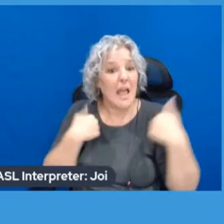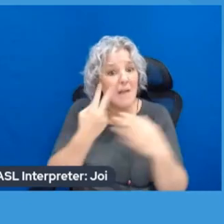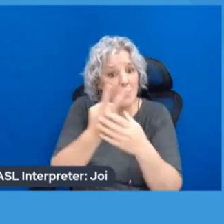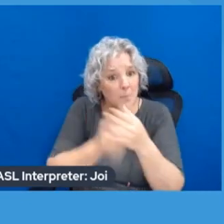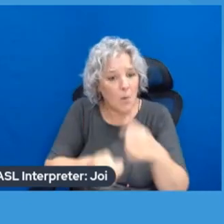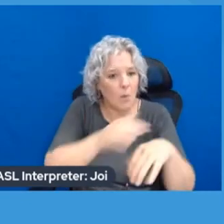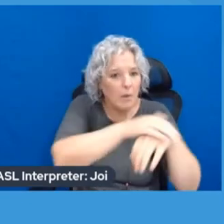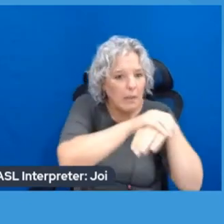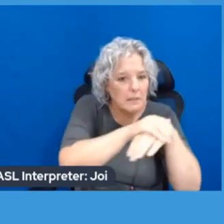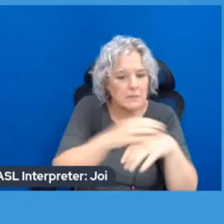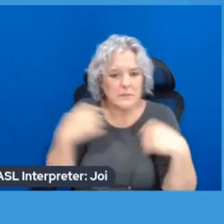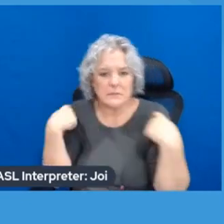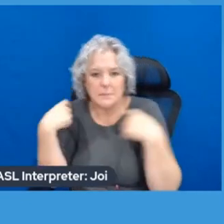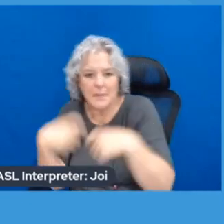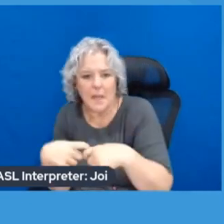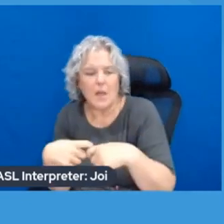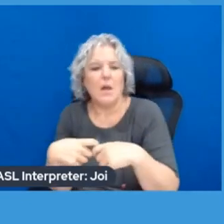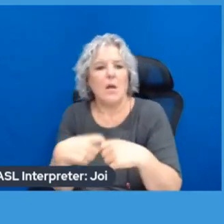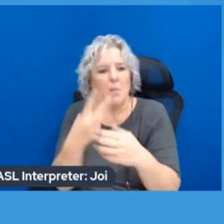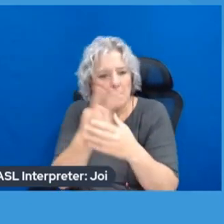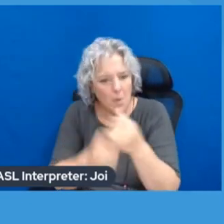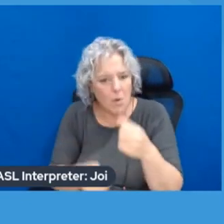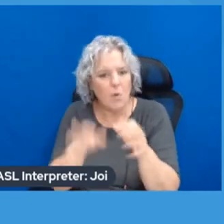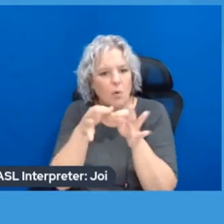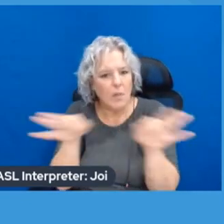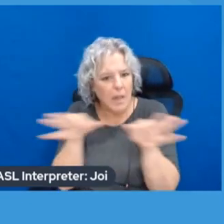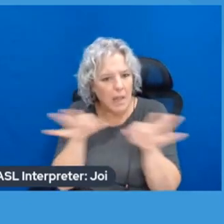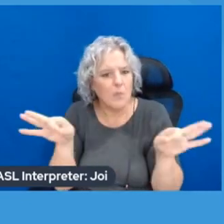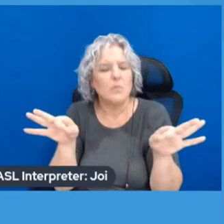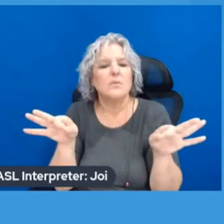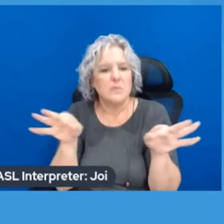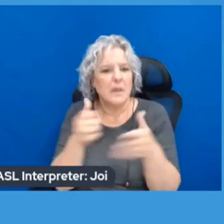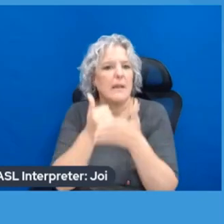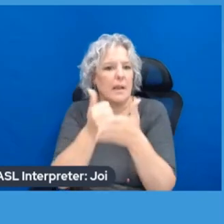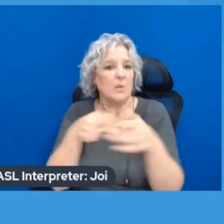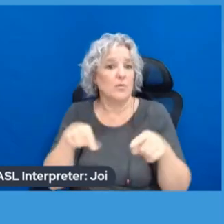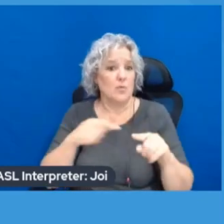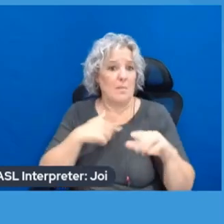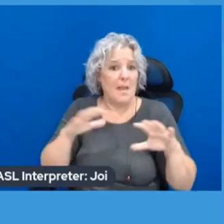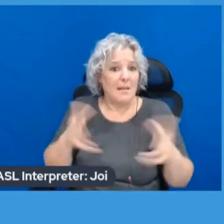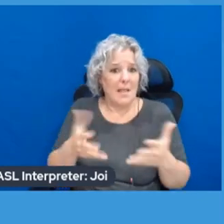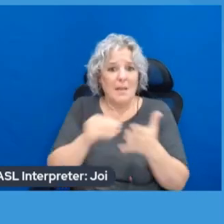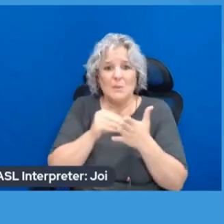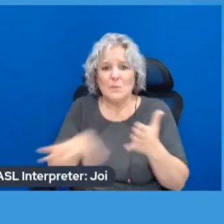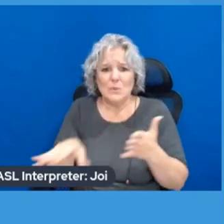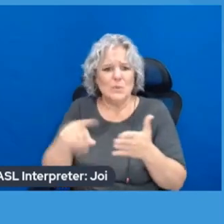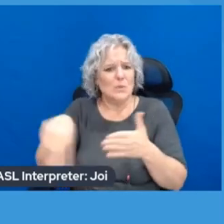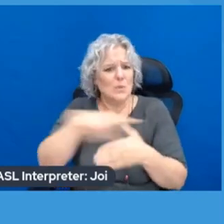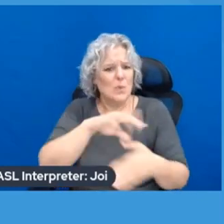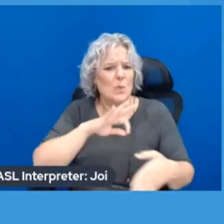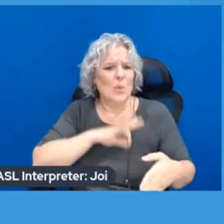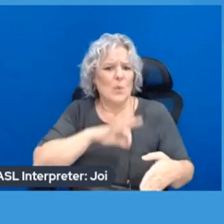So I can share for both versions during my courses with my students. Also,